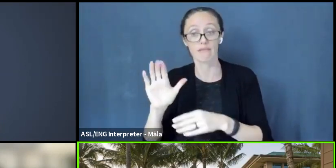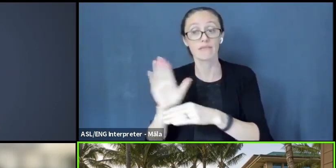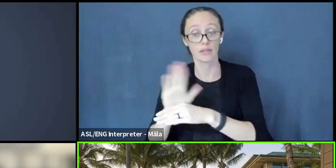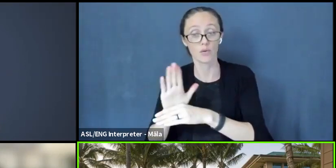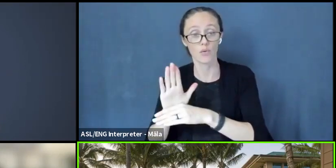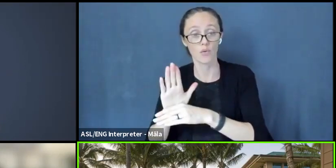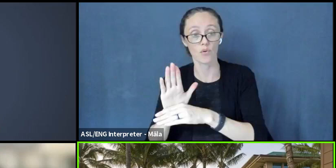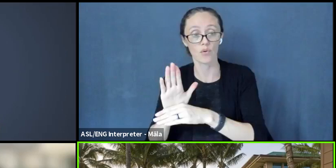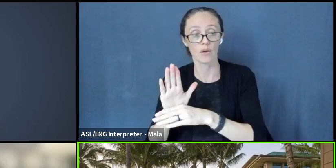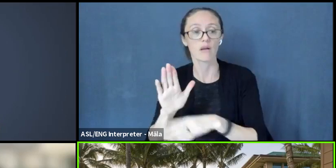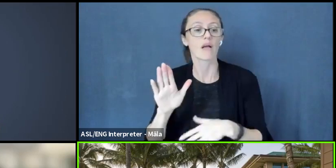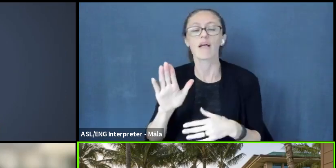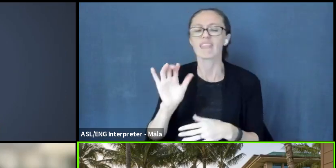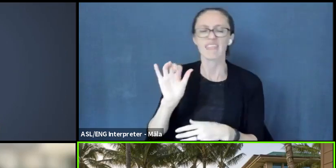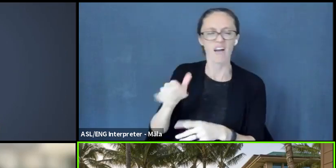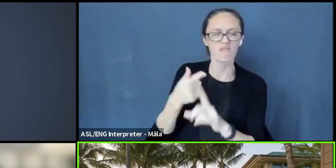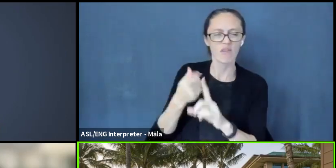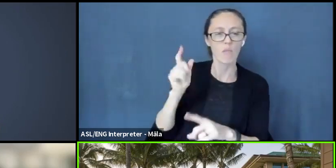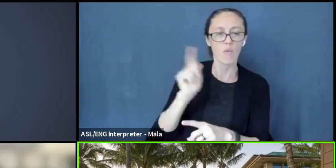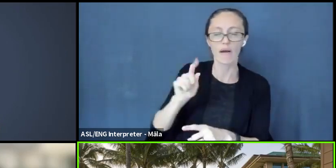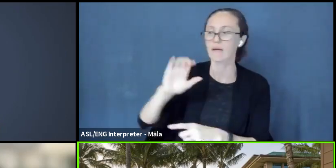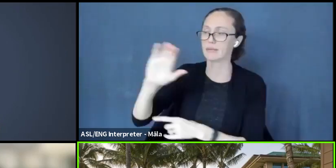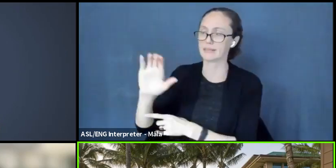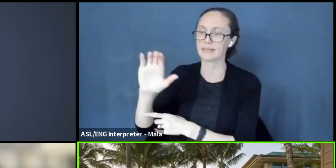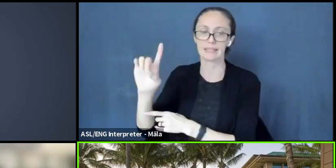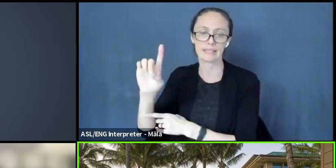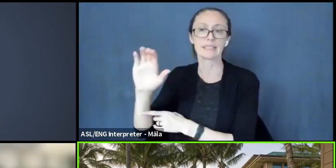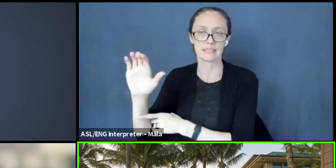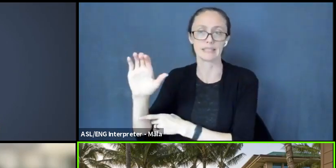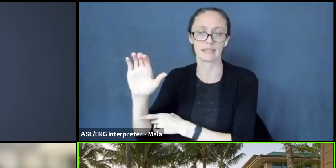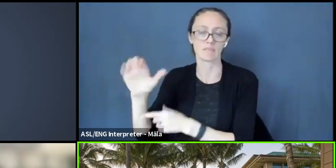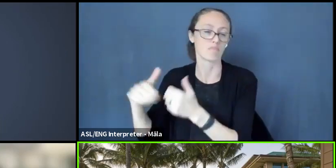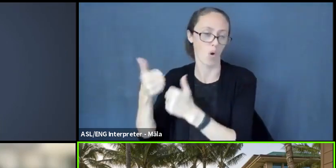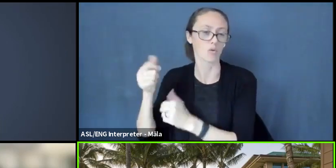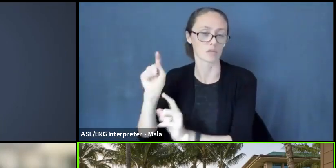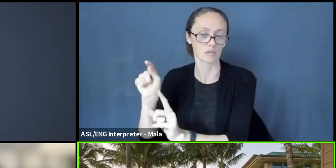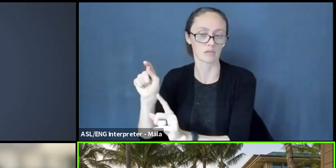are from the Centers for Disease Control. And then thank you Dr. Chang also.